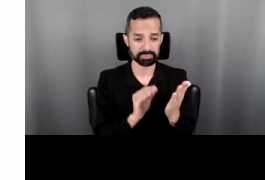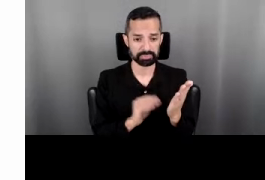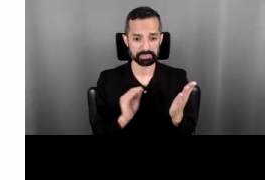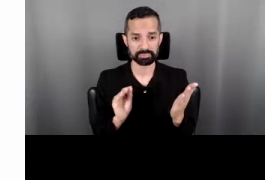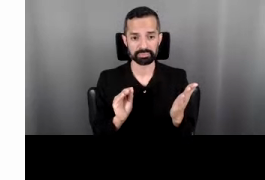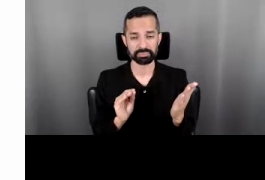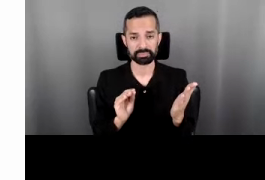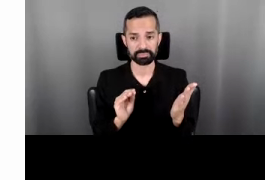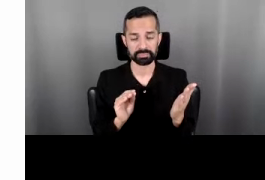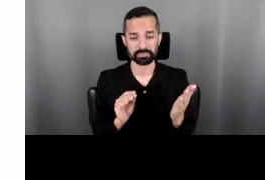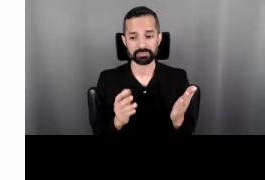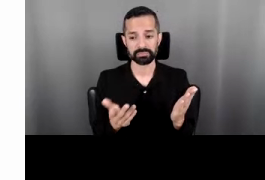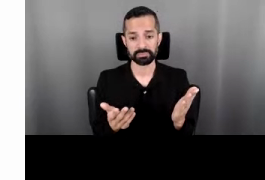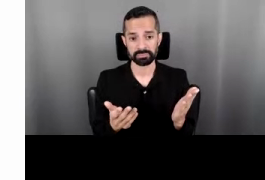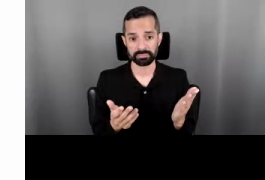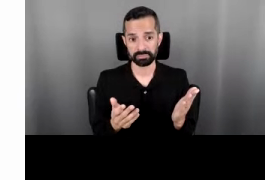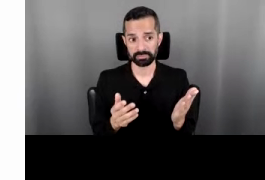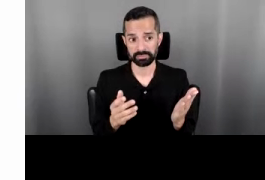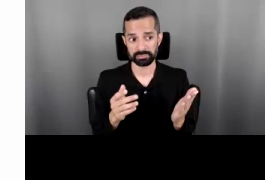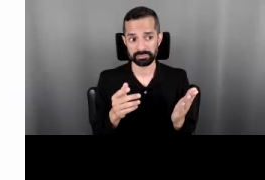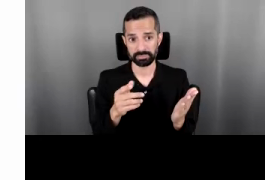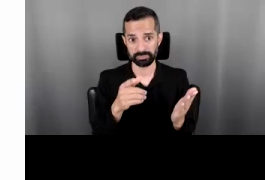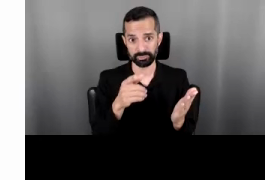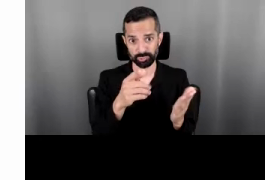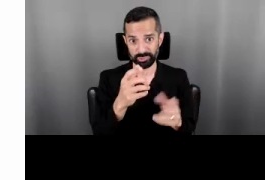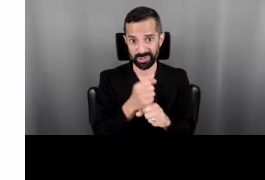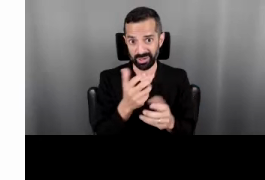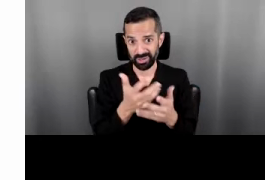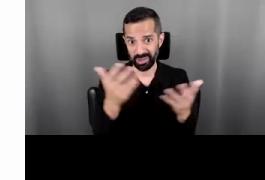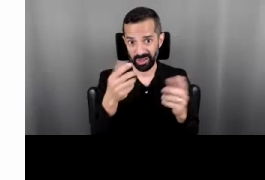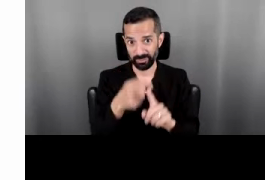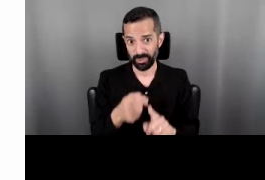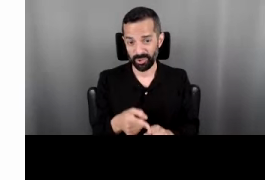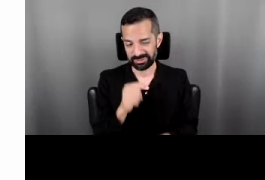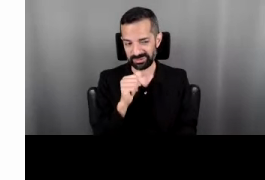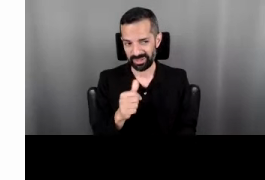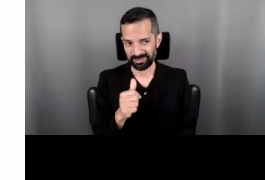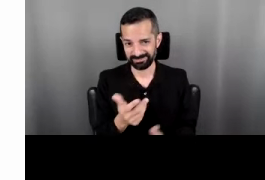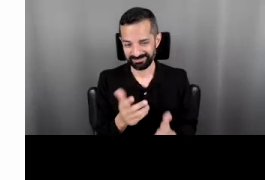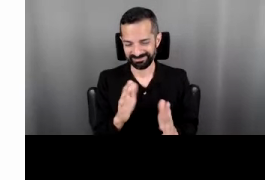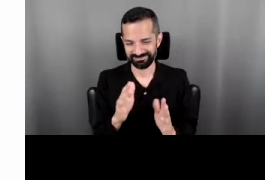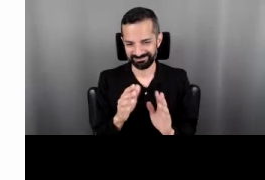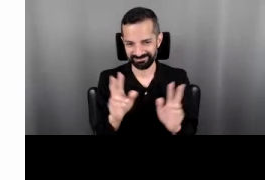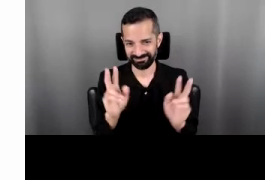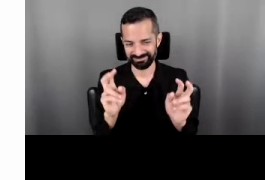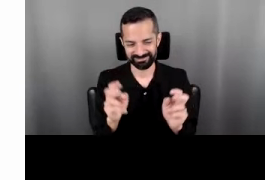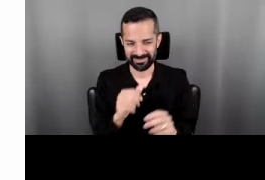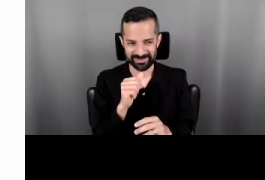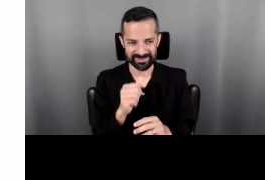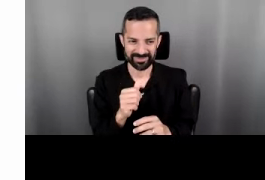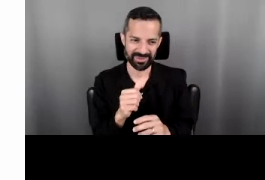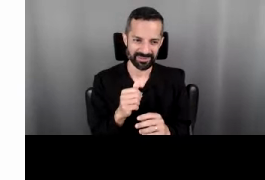you probably wouldn't get a lot of points if you will. But if you go a little bit deeper, if you have quotes